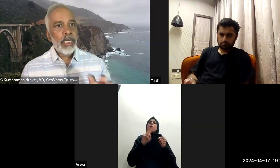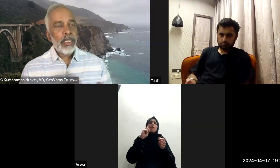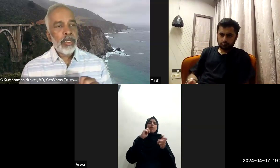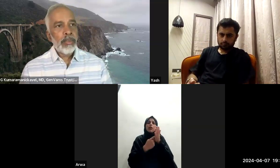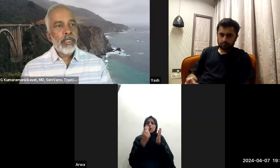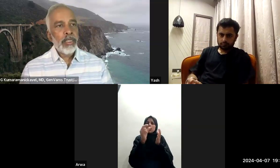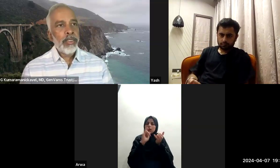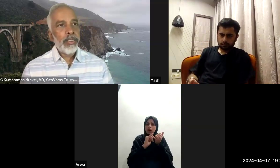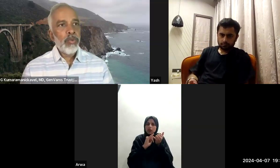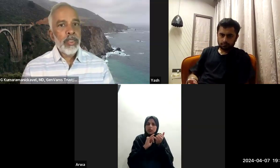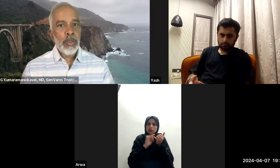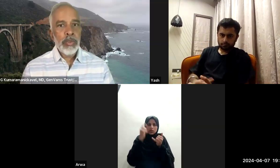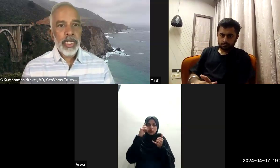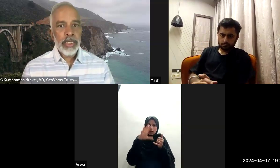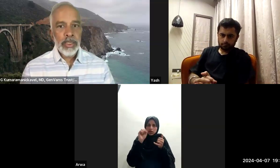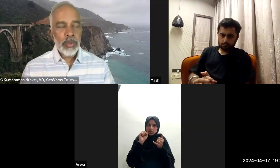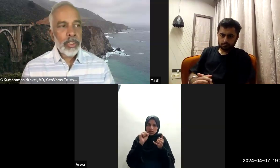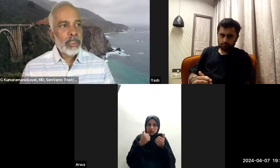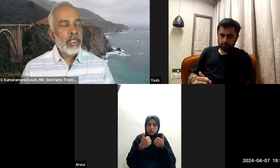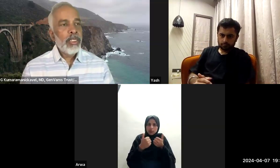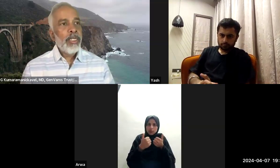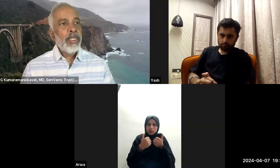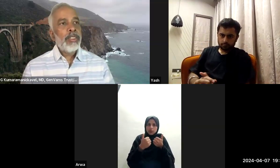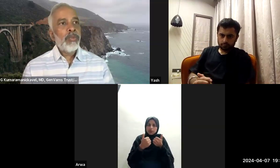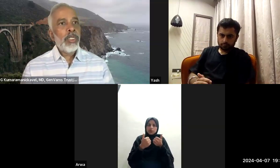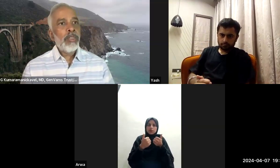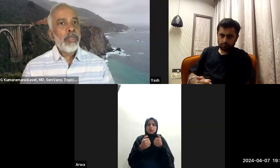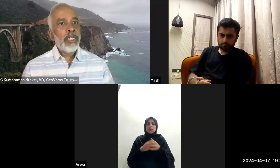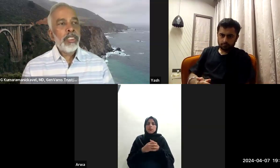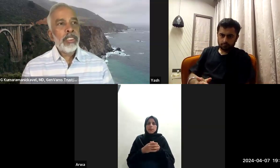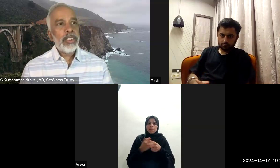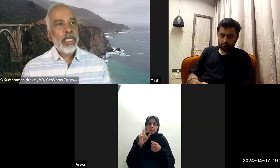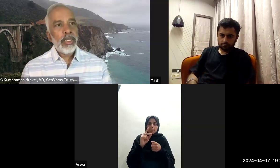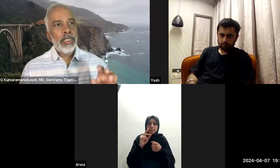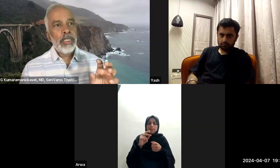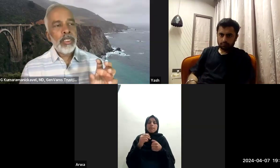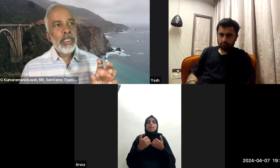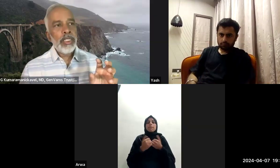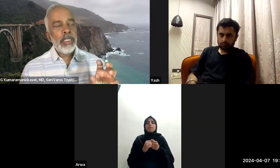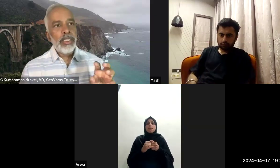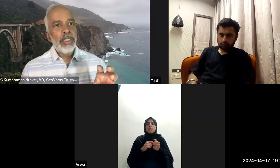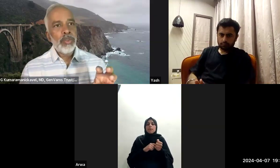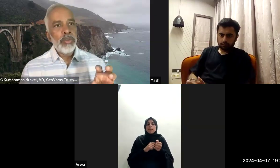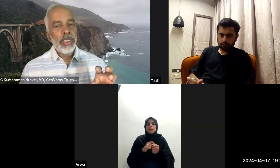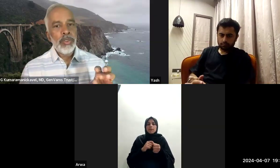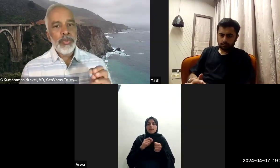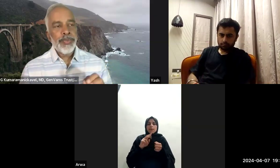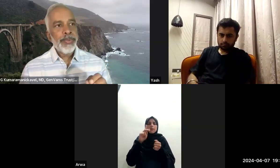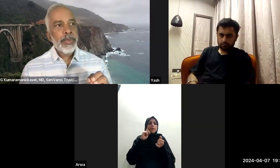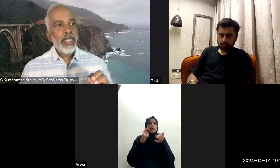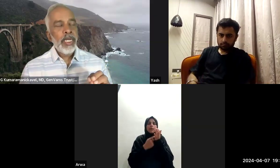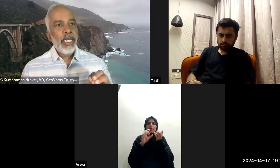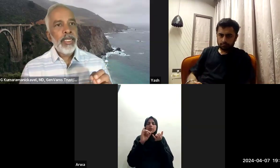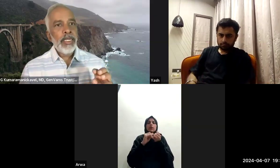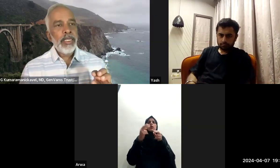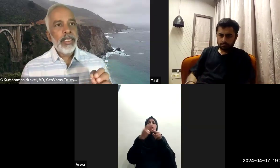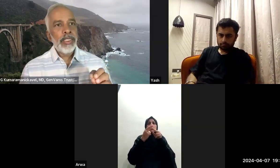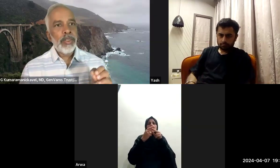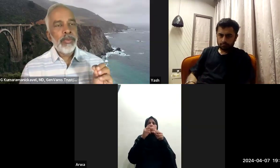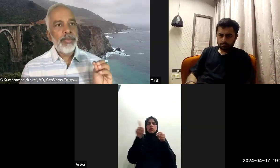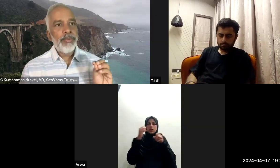like the way covid gets into us. So what covid does is that it has its own genome and then it sort of